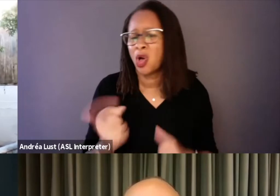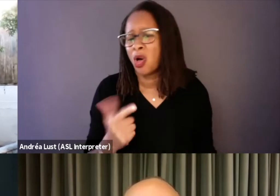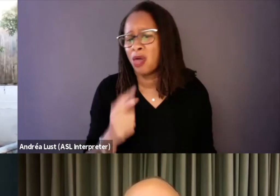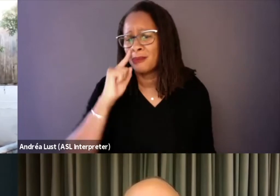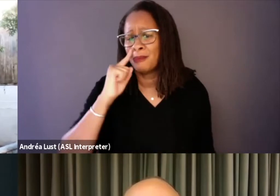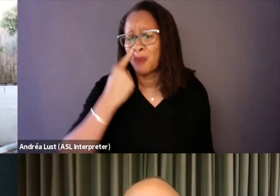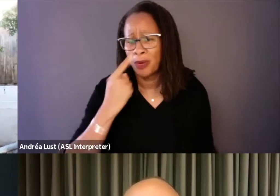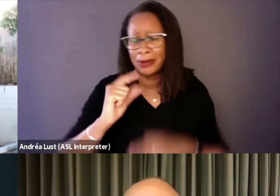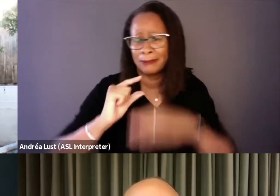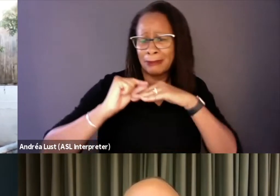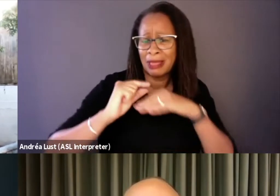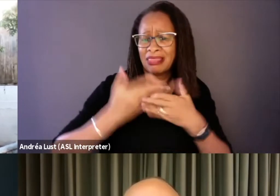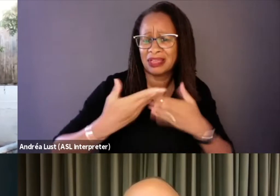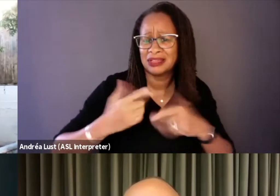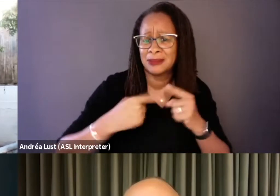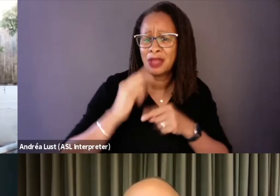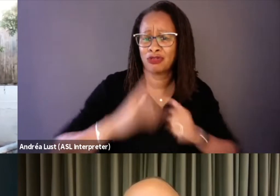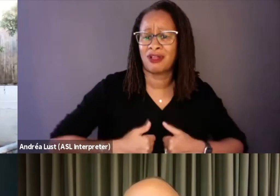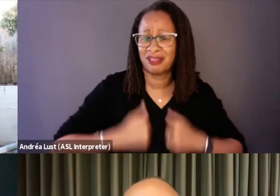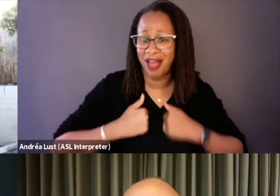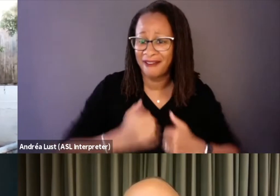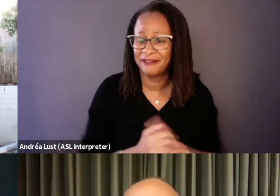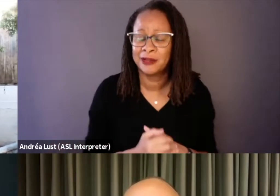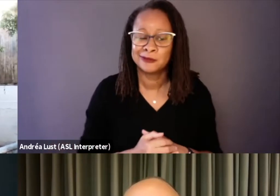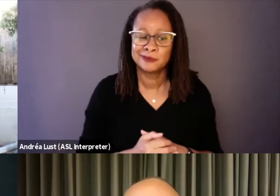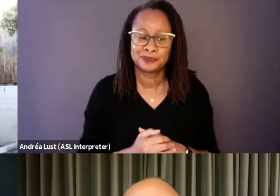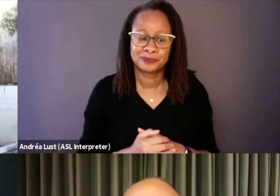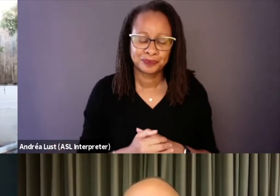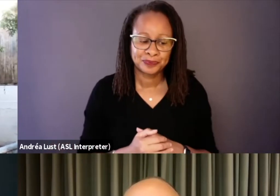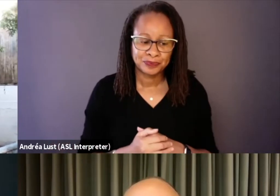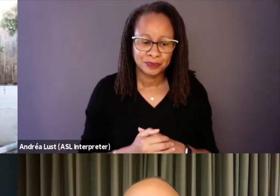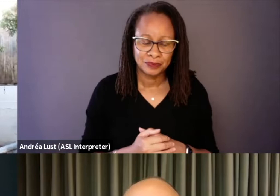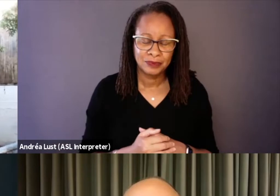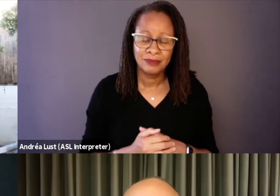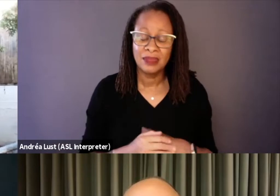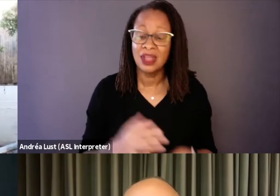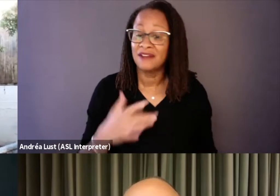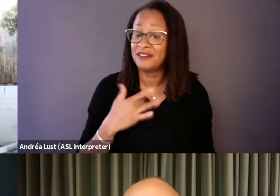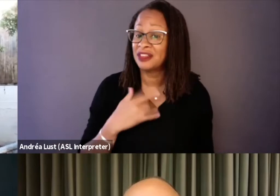But it seemed like he felt there was a purpose to what he was shining a light on.